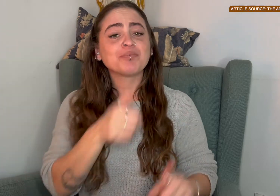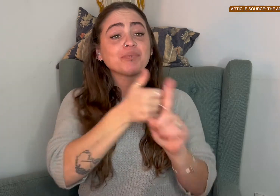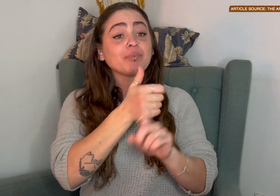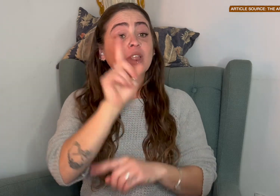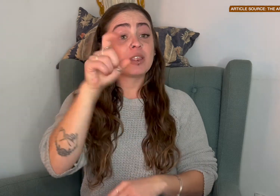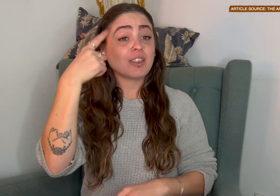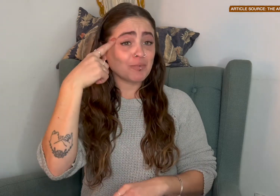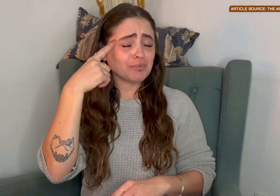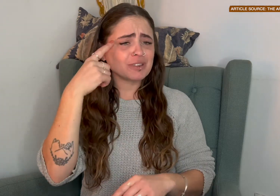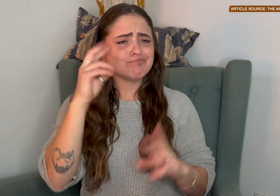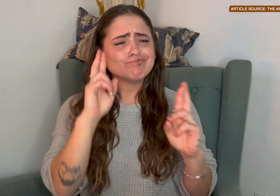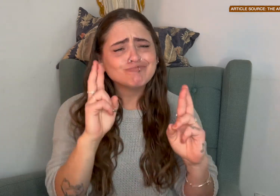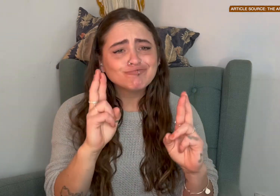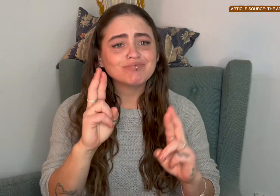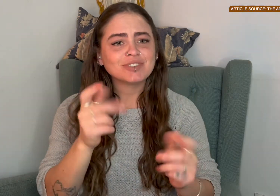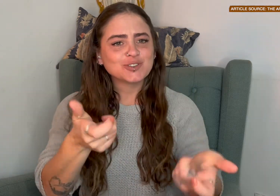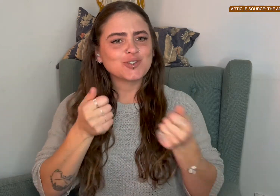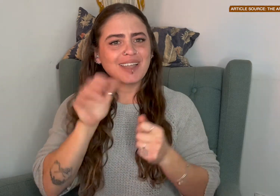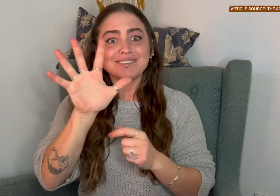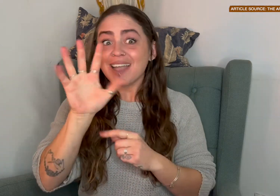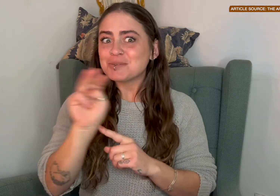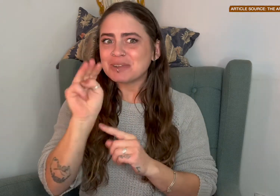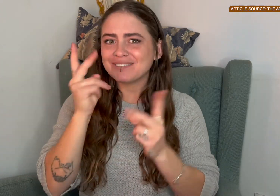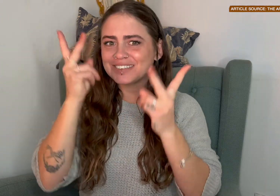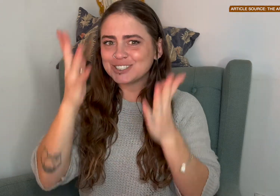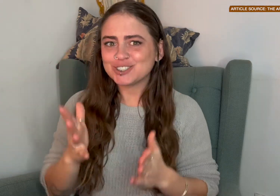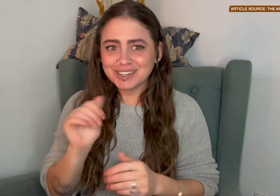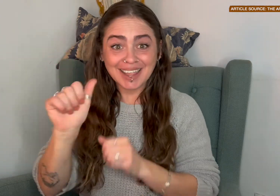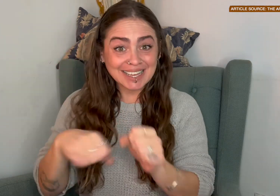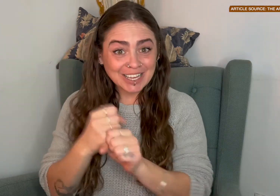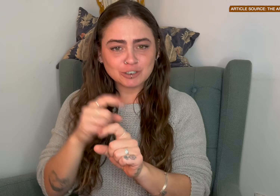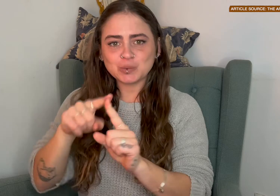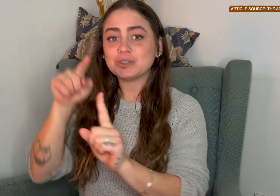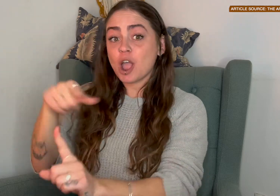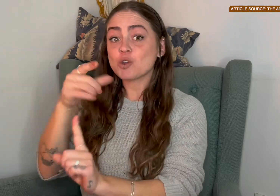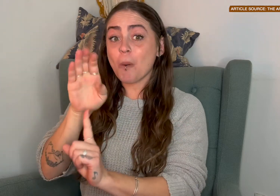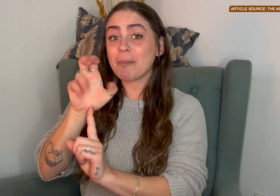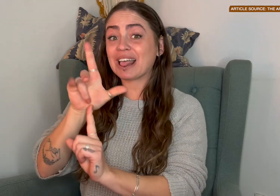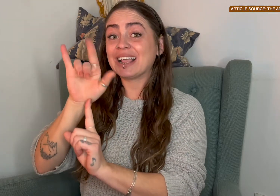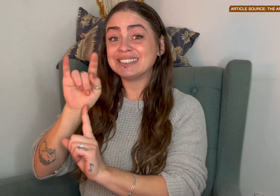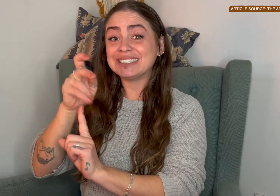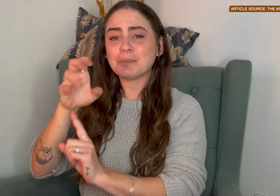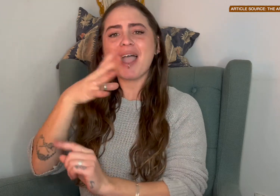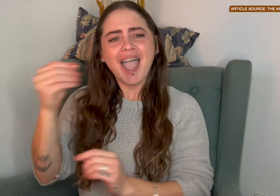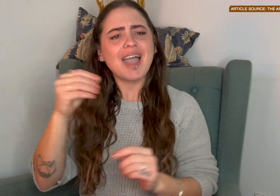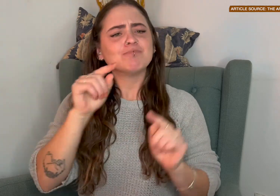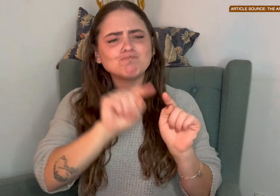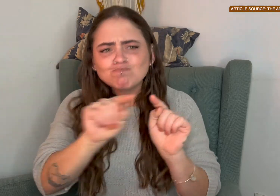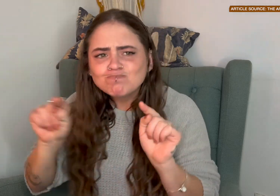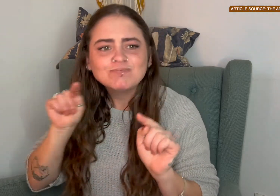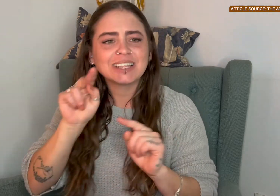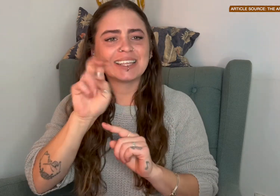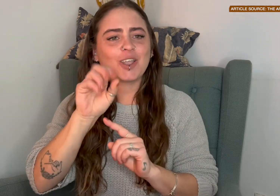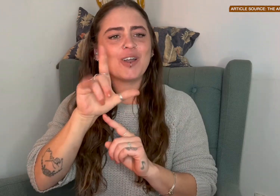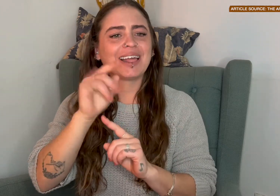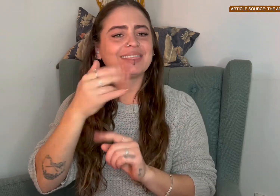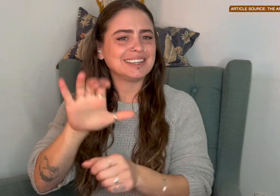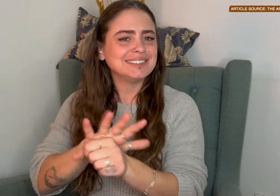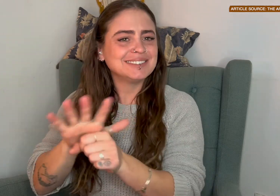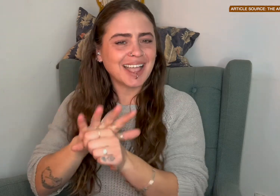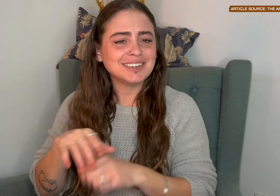The government eventually hopes to attract five million visitors a year to Göbekli Tepe and the string of Neolithic sites,